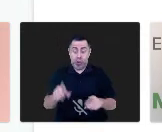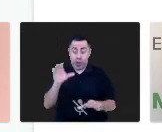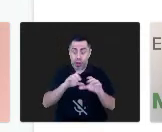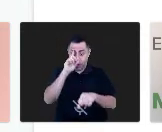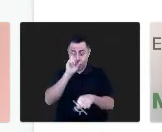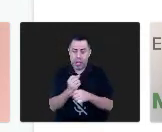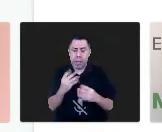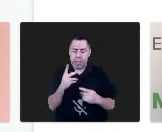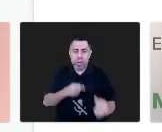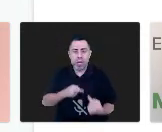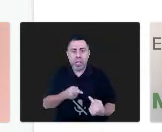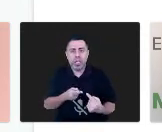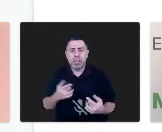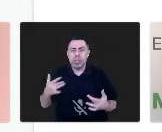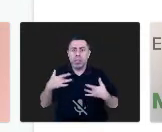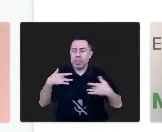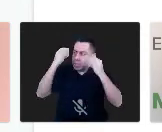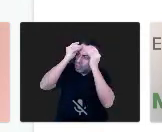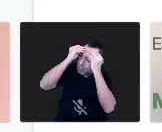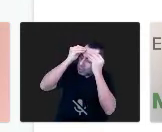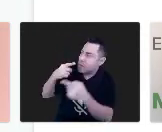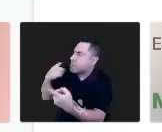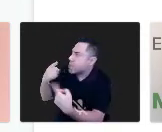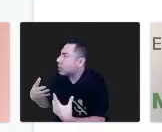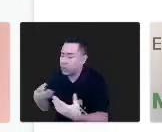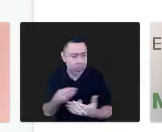and that makes it really hard to succeed in your job search so set a schedule stick to it